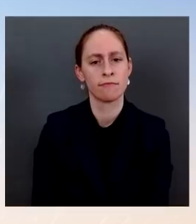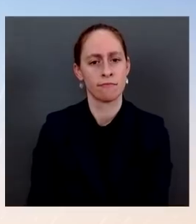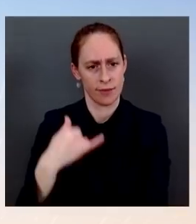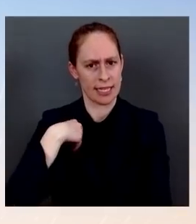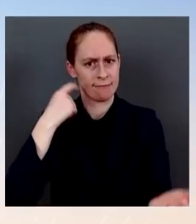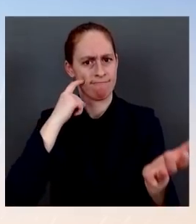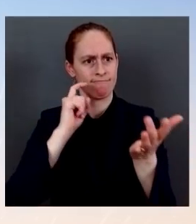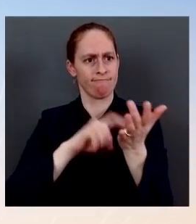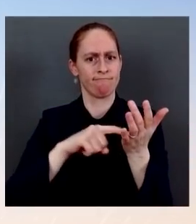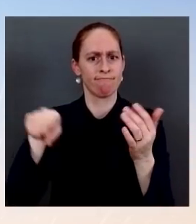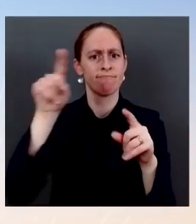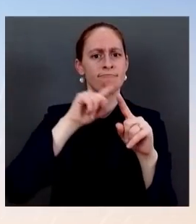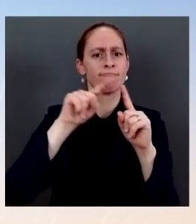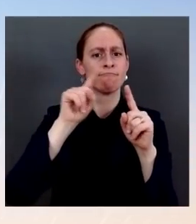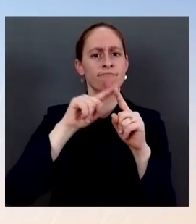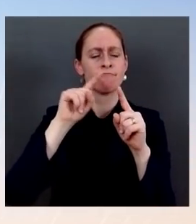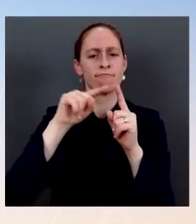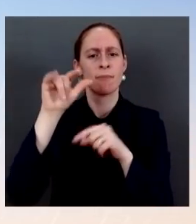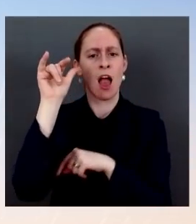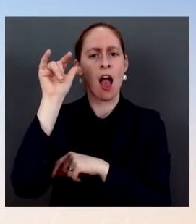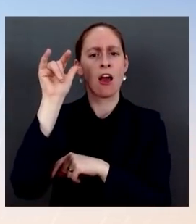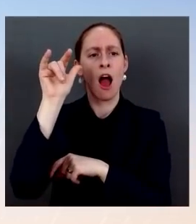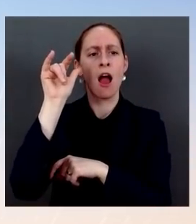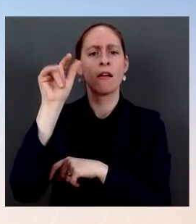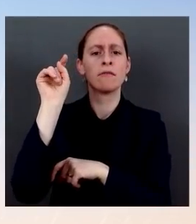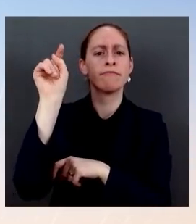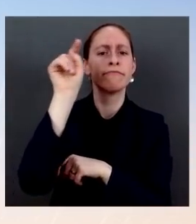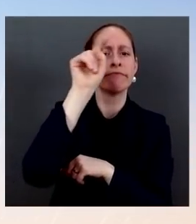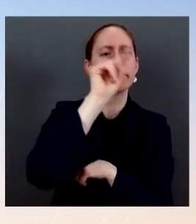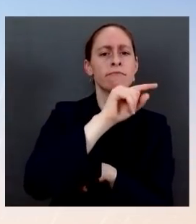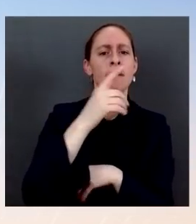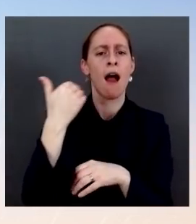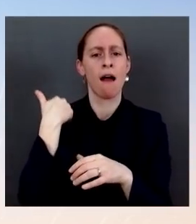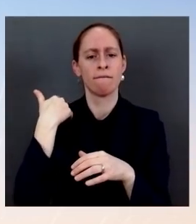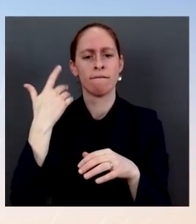by some airlines that if they can't use the altimeter, in about 40 airports there will be delays,